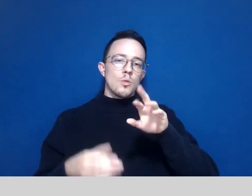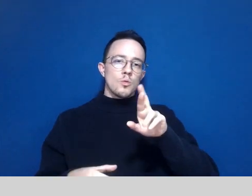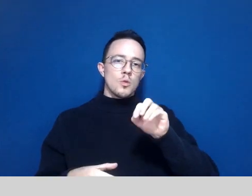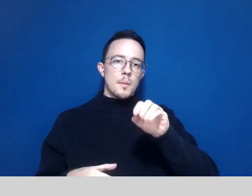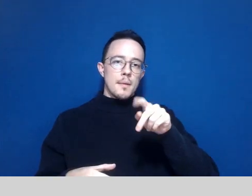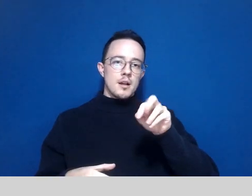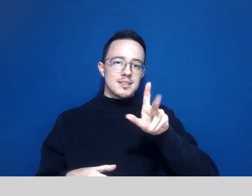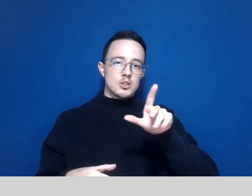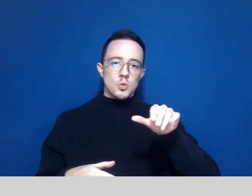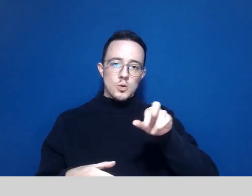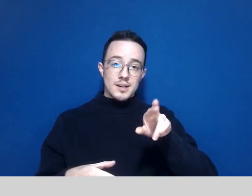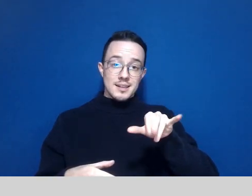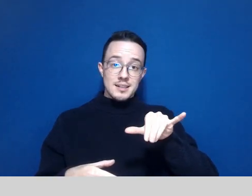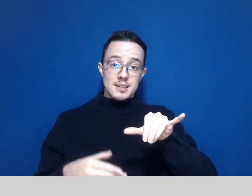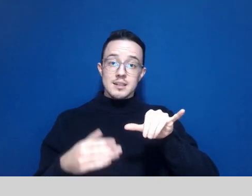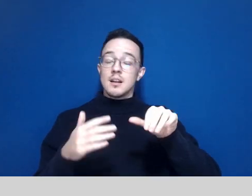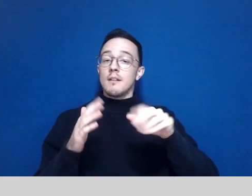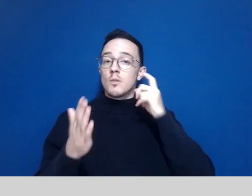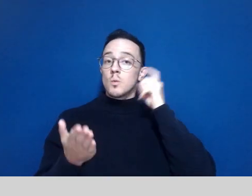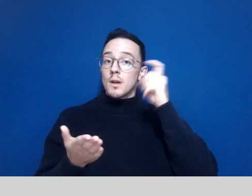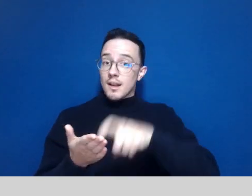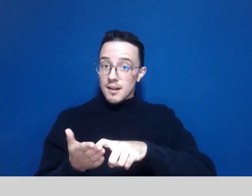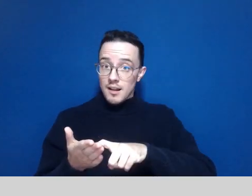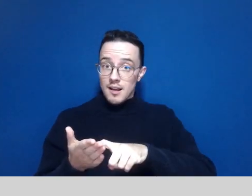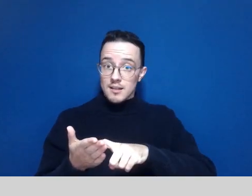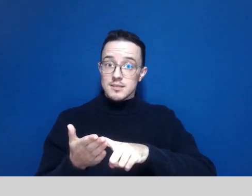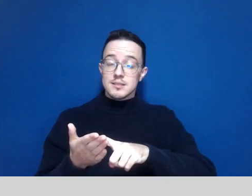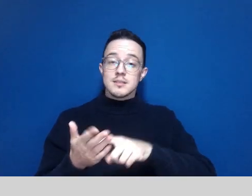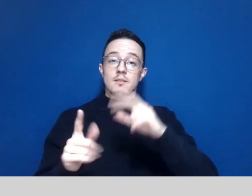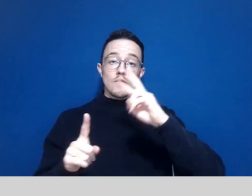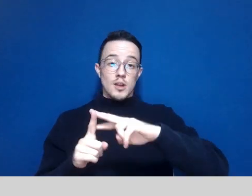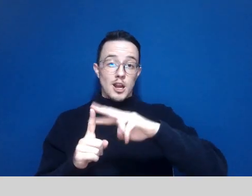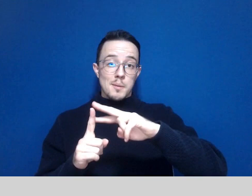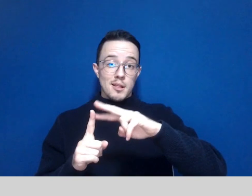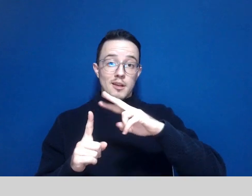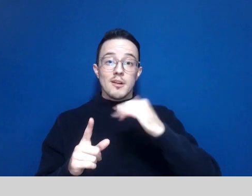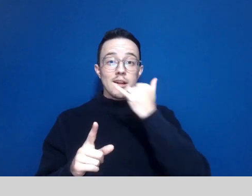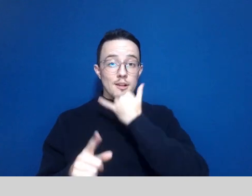of recognized vocabulary blunders in the Python space.